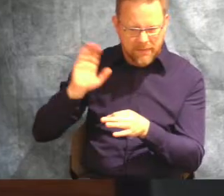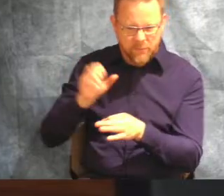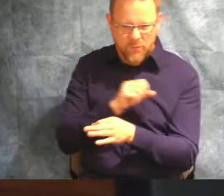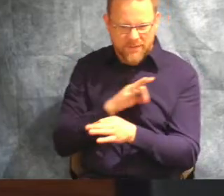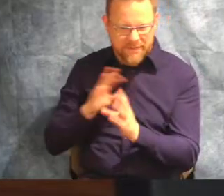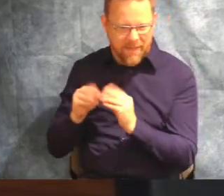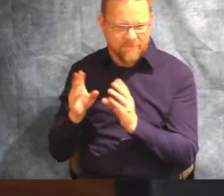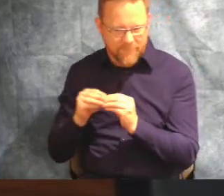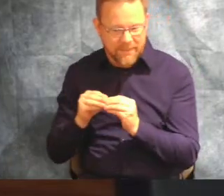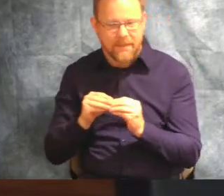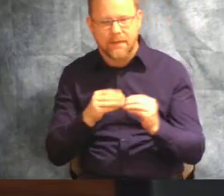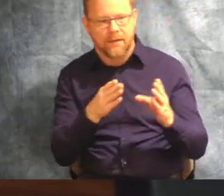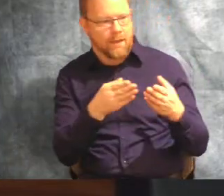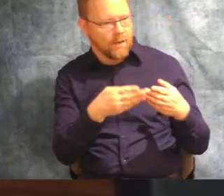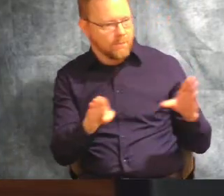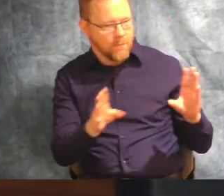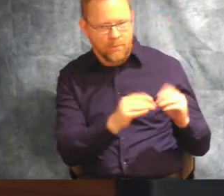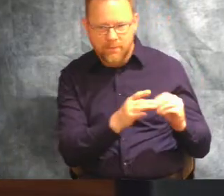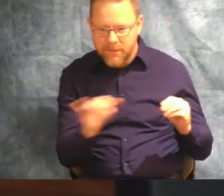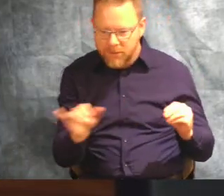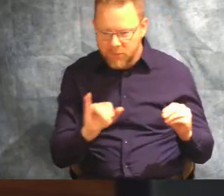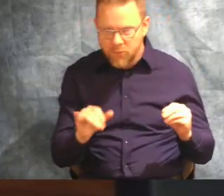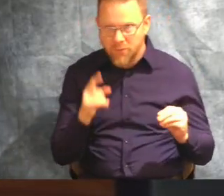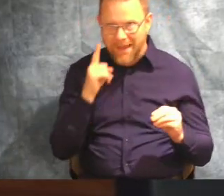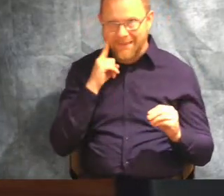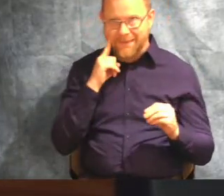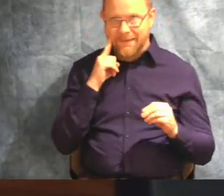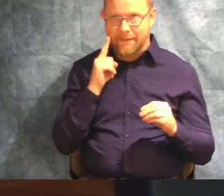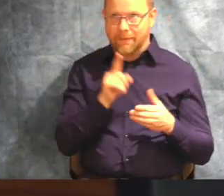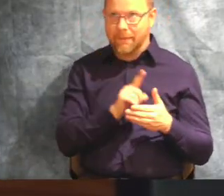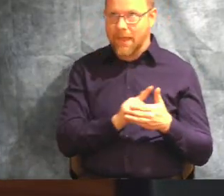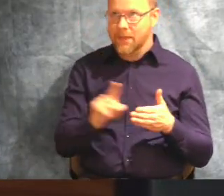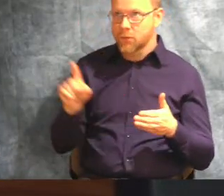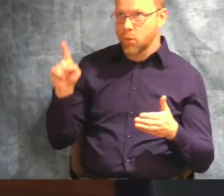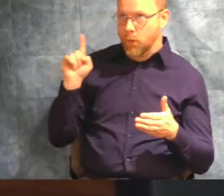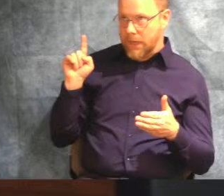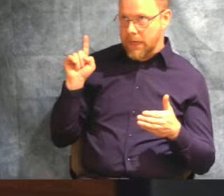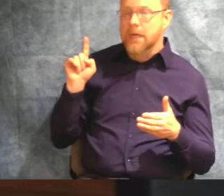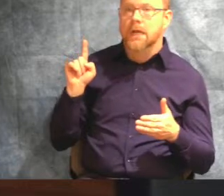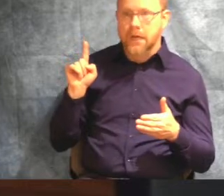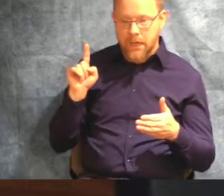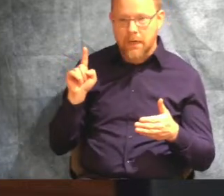through the public hearing I believe early last week that a that planning indicated a